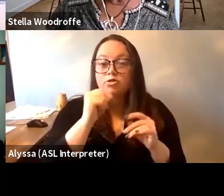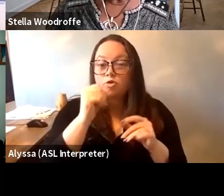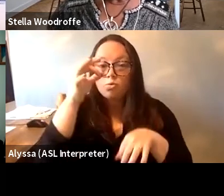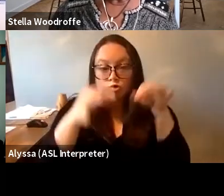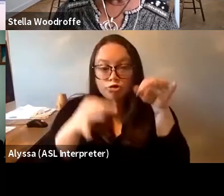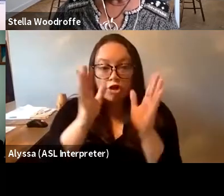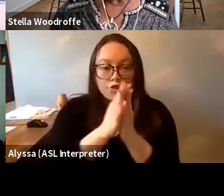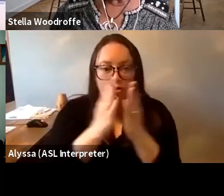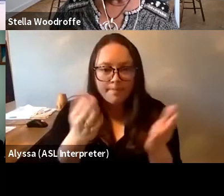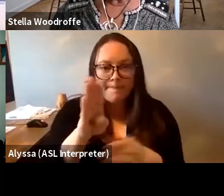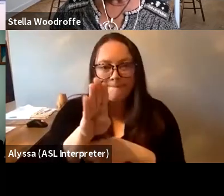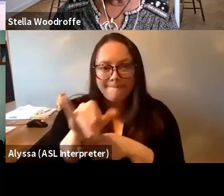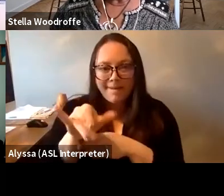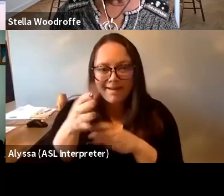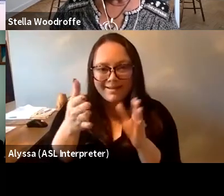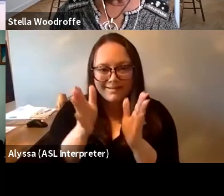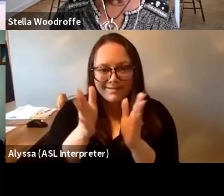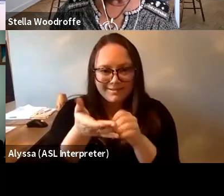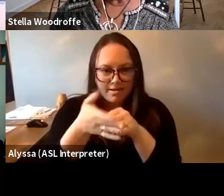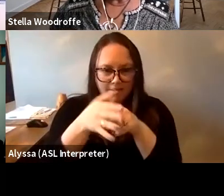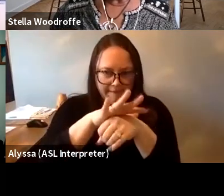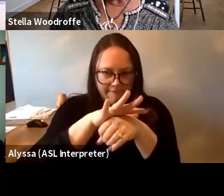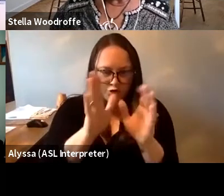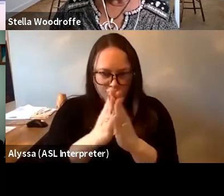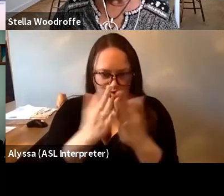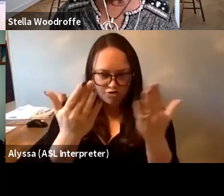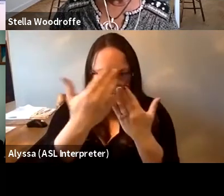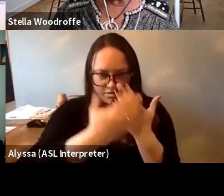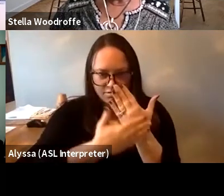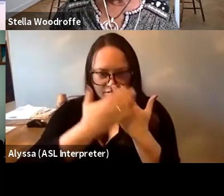what cuz you, you will not know that person that Well, once